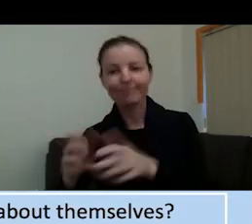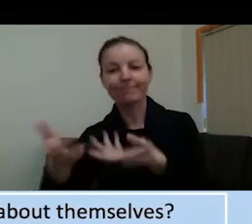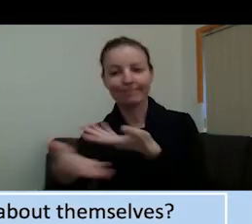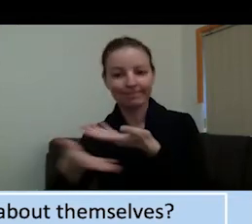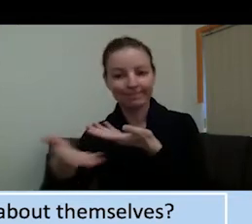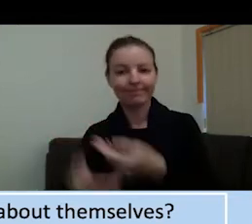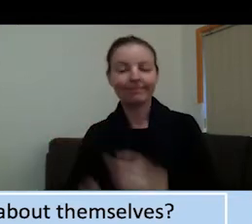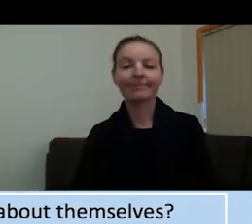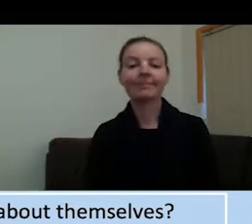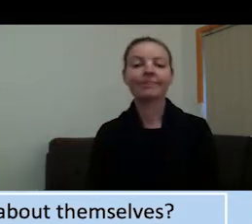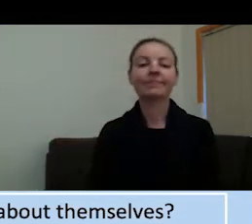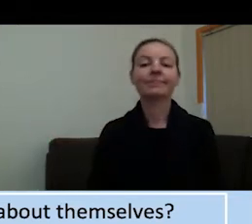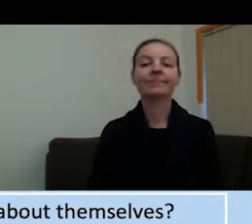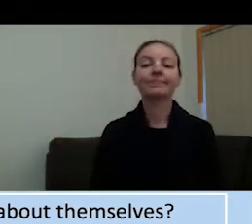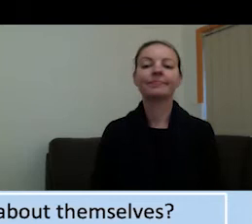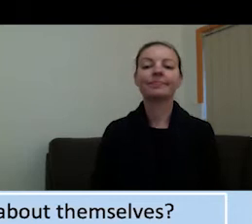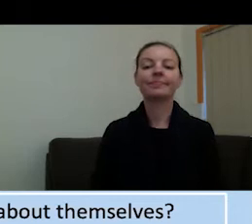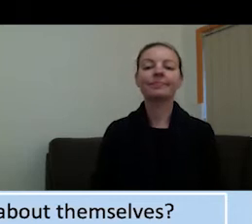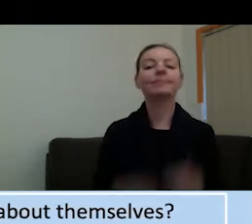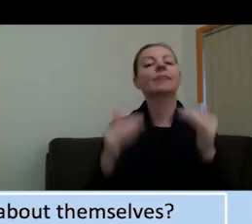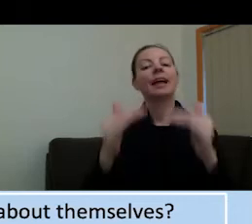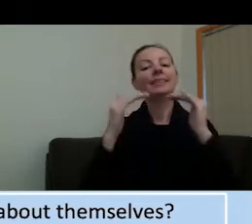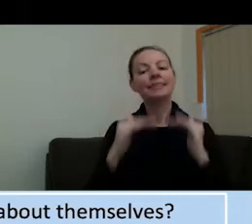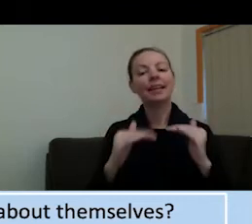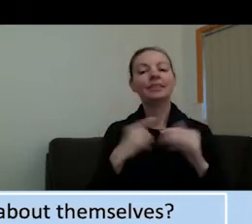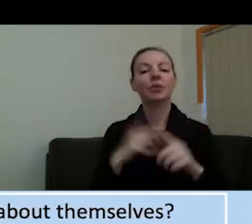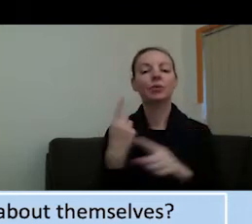next - the next thing I want to touch on is how this - how this kind